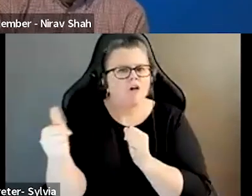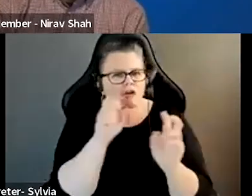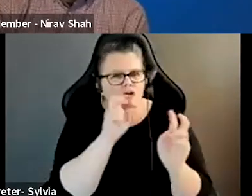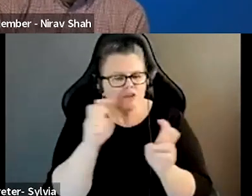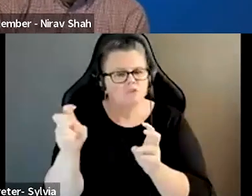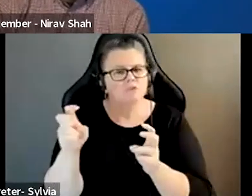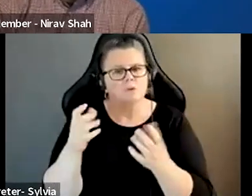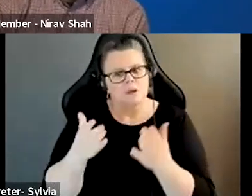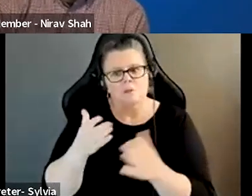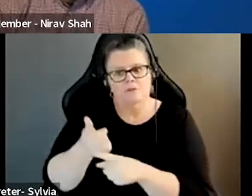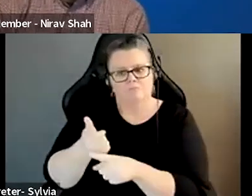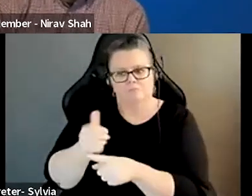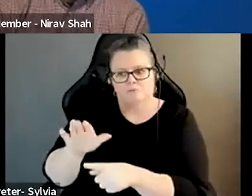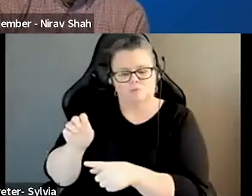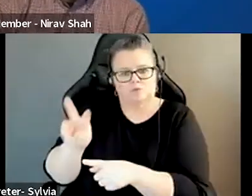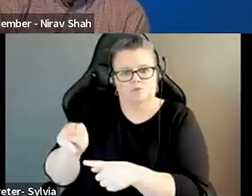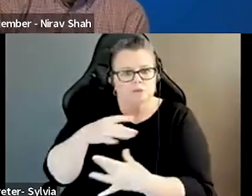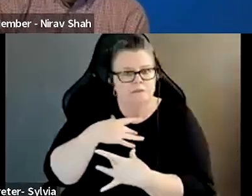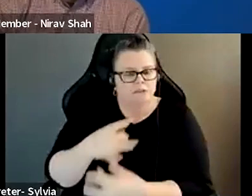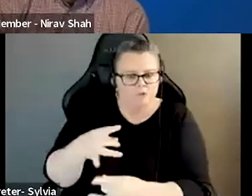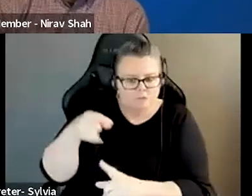And so we'll try to allow some time for that